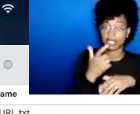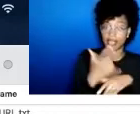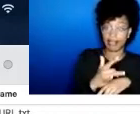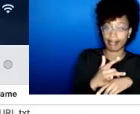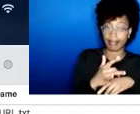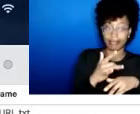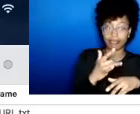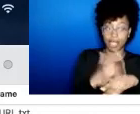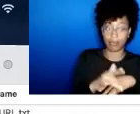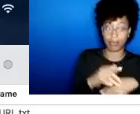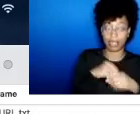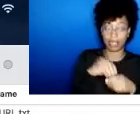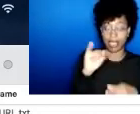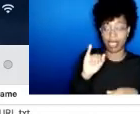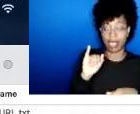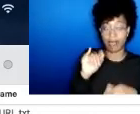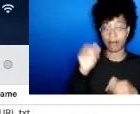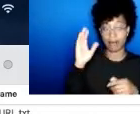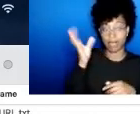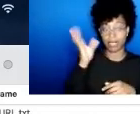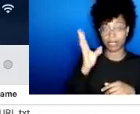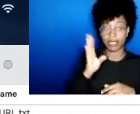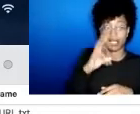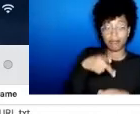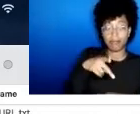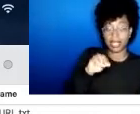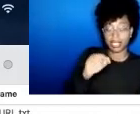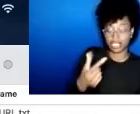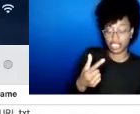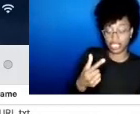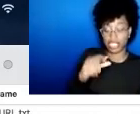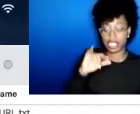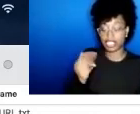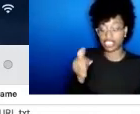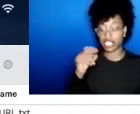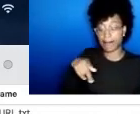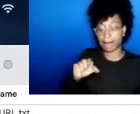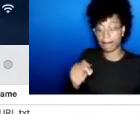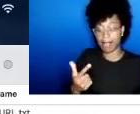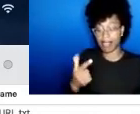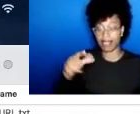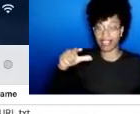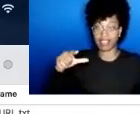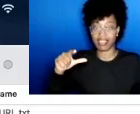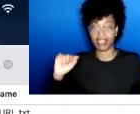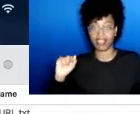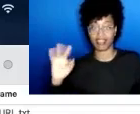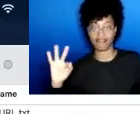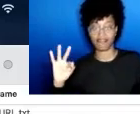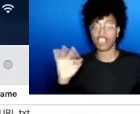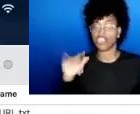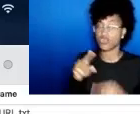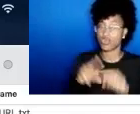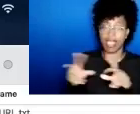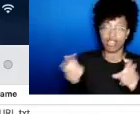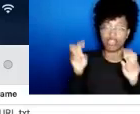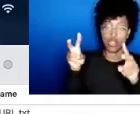JPEG and GIF. 07:01:44 you can't load a PDF and a content